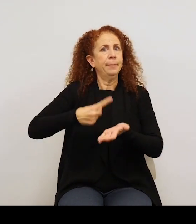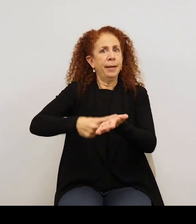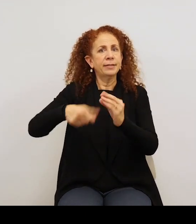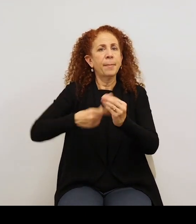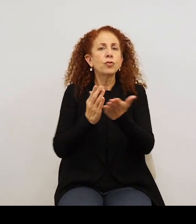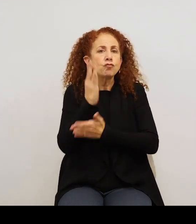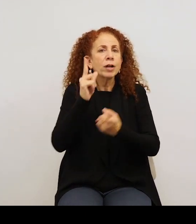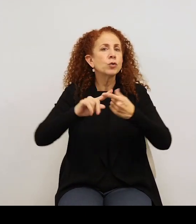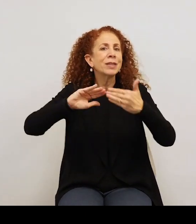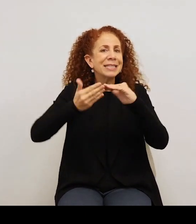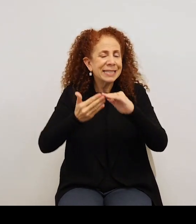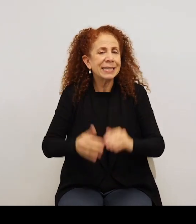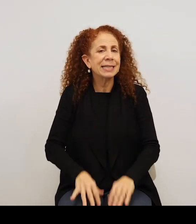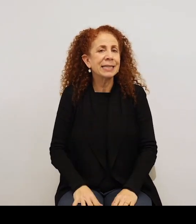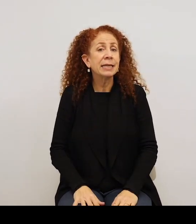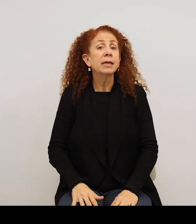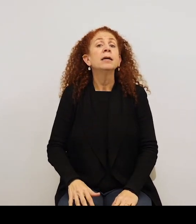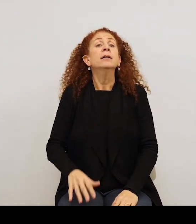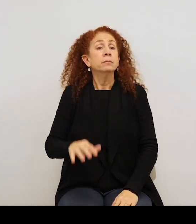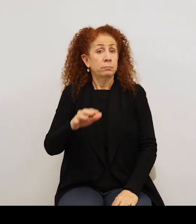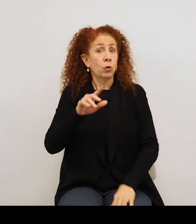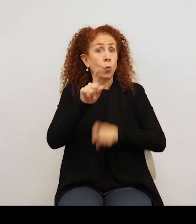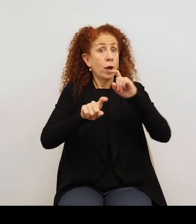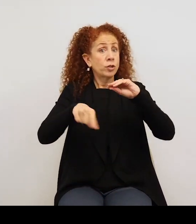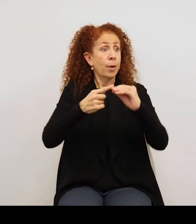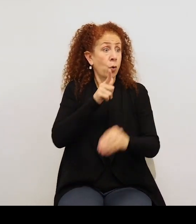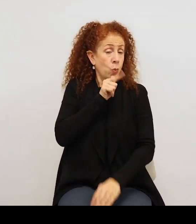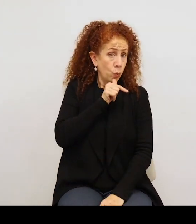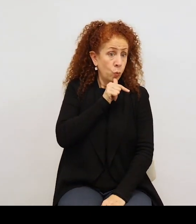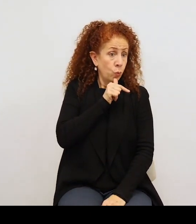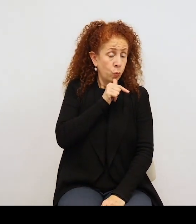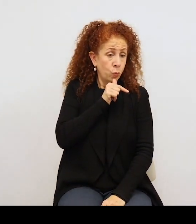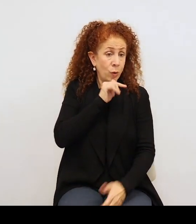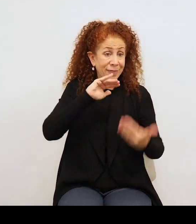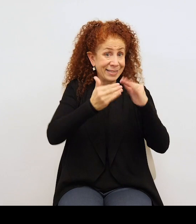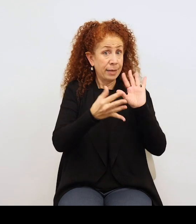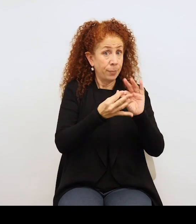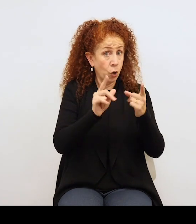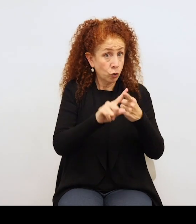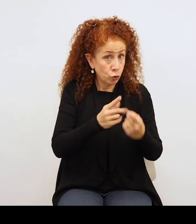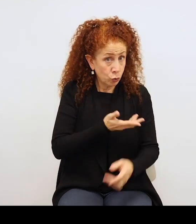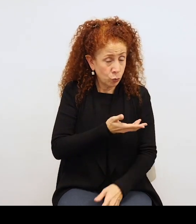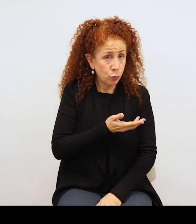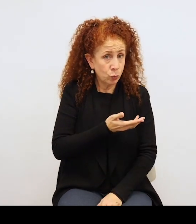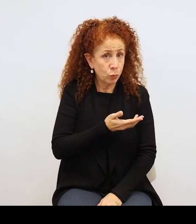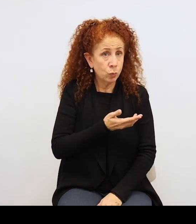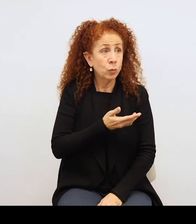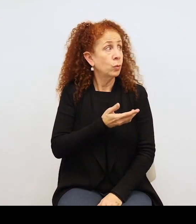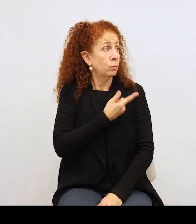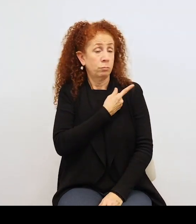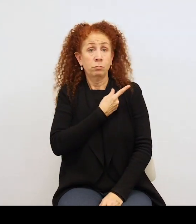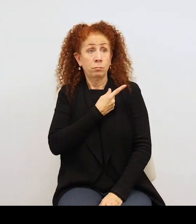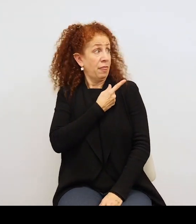to the city, the city-- questions of who the city belongs to. And this could be a very good way